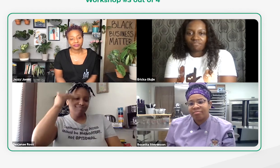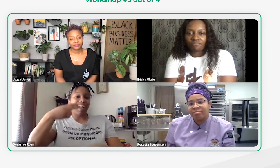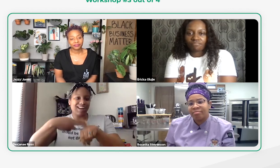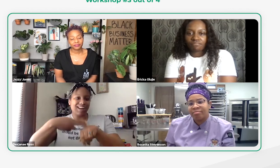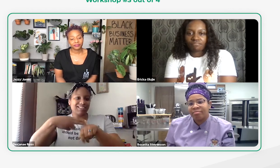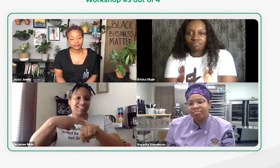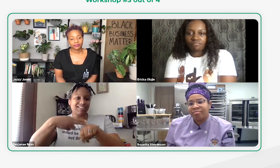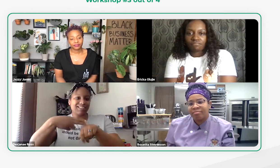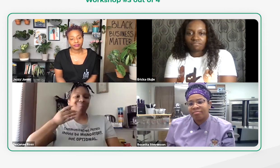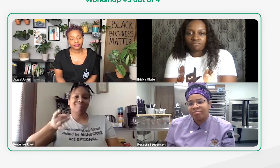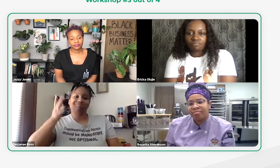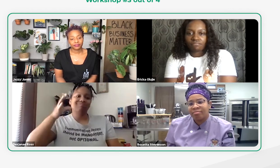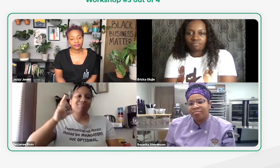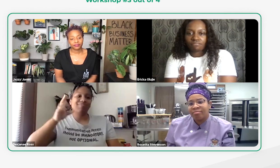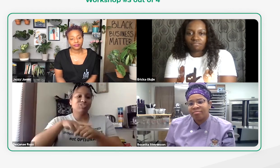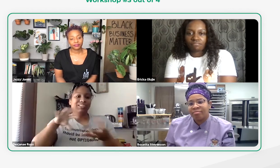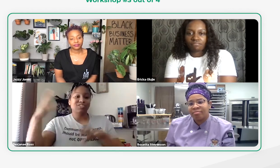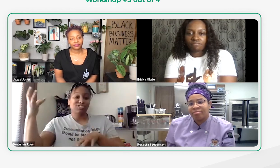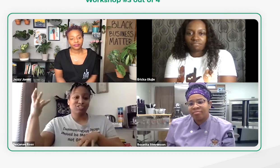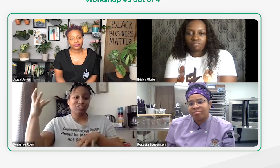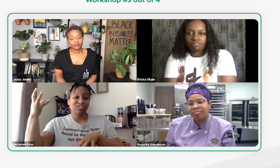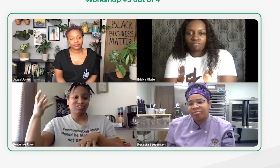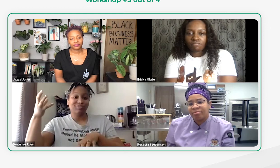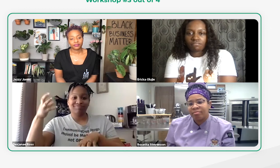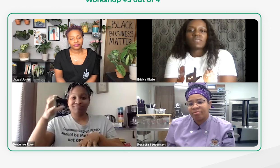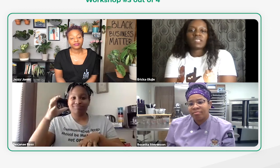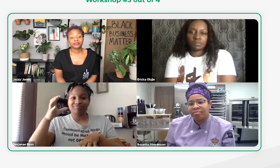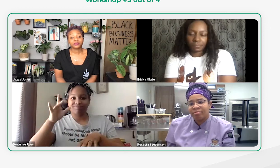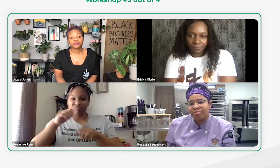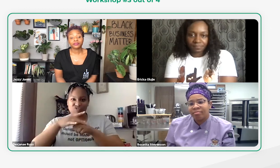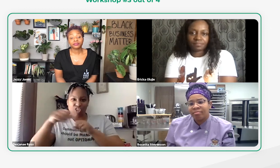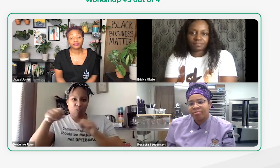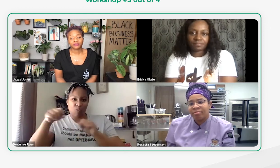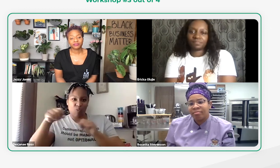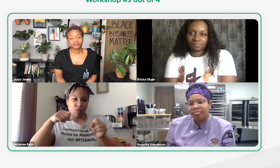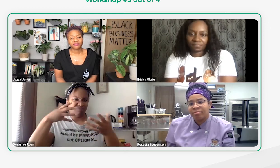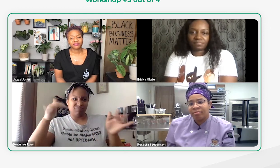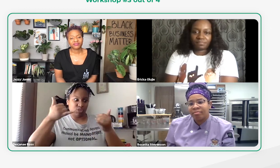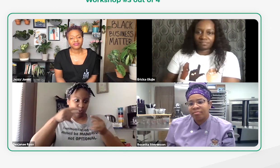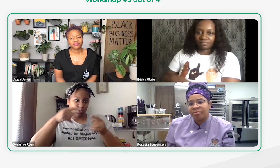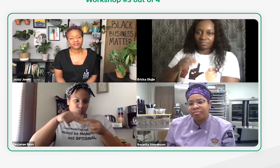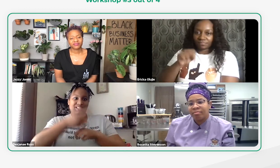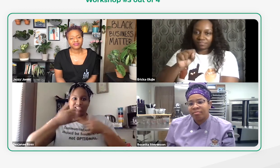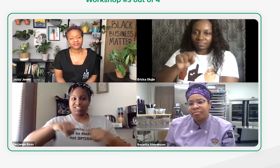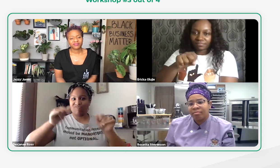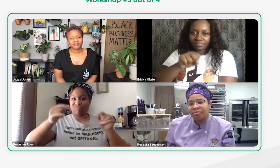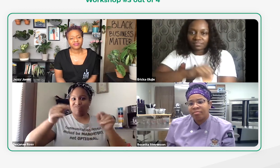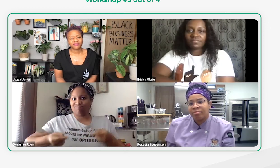I'm not sure if you're aware that I am creole. Of hot corn if you sponsors. Earthquake